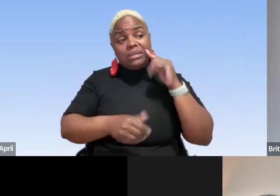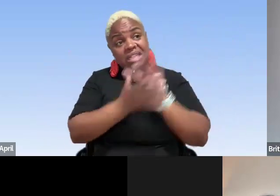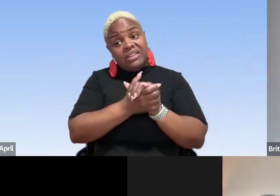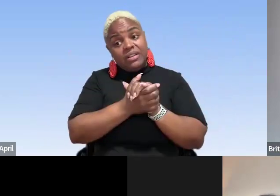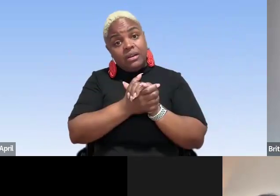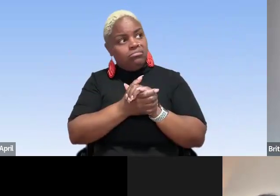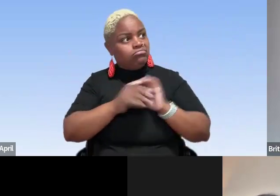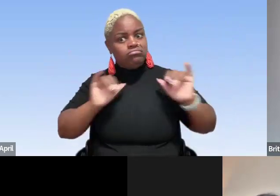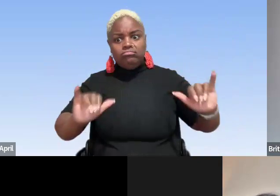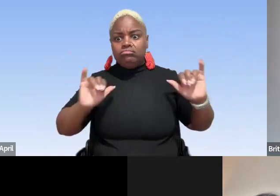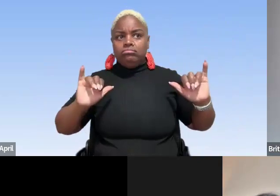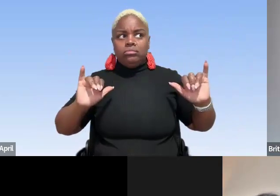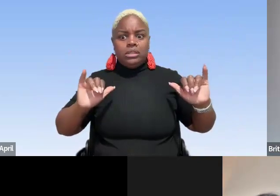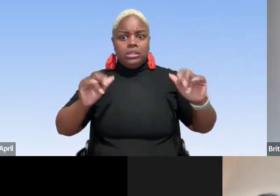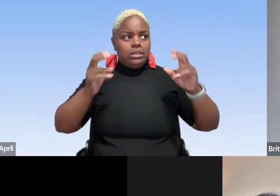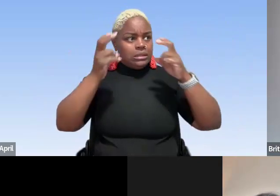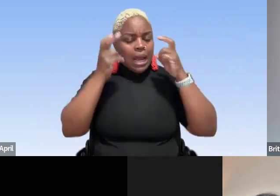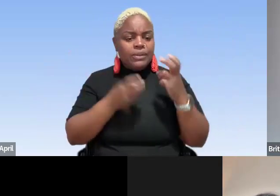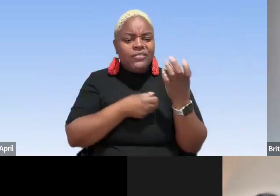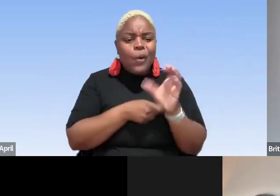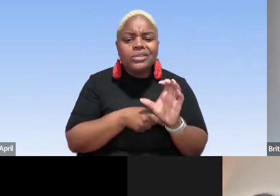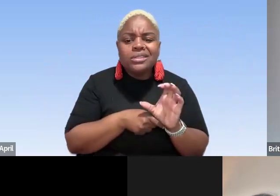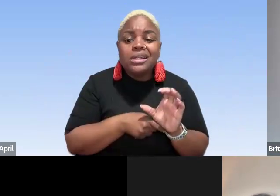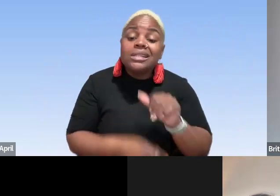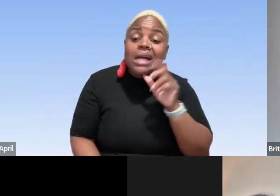Um, the non-disabled world tends to think that disabled people